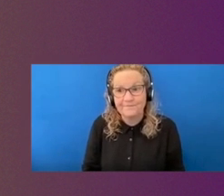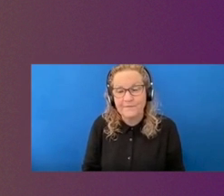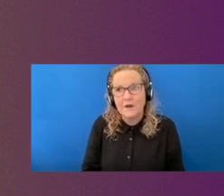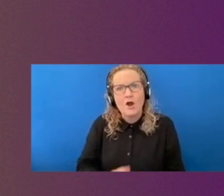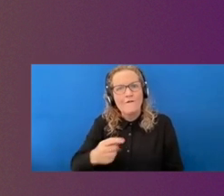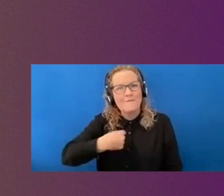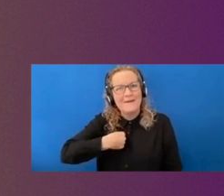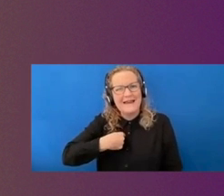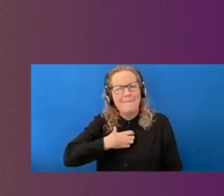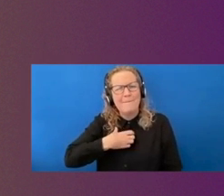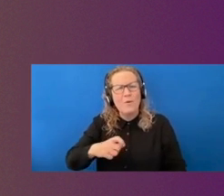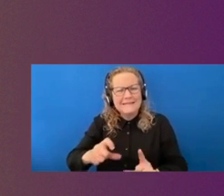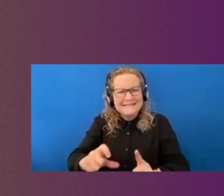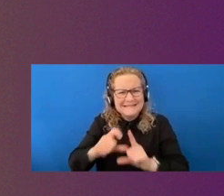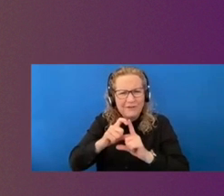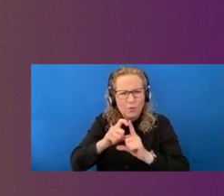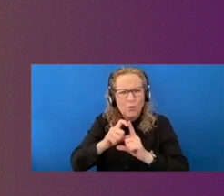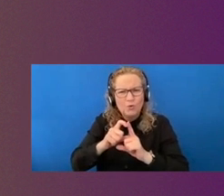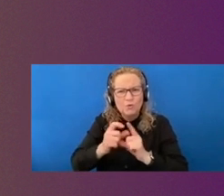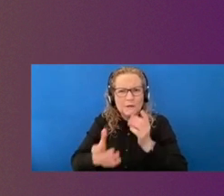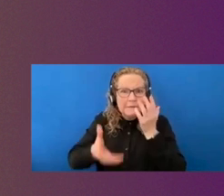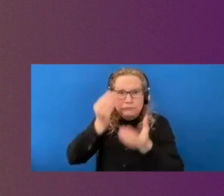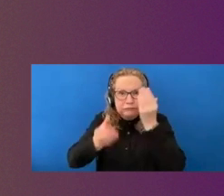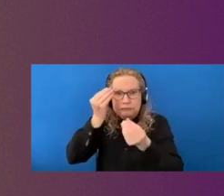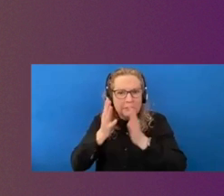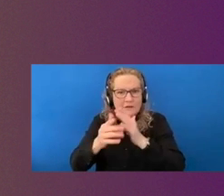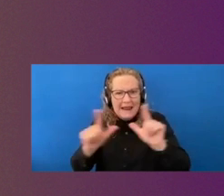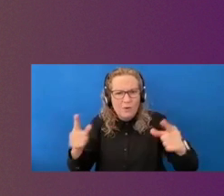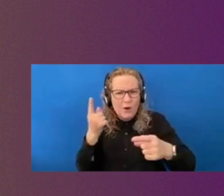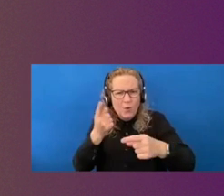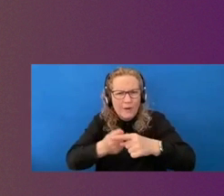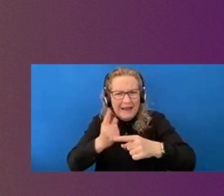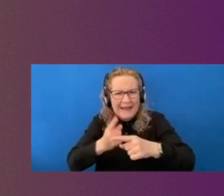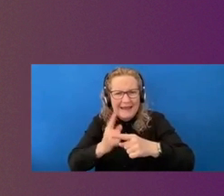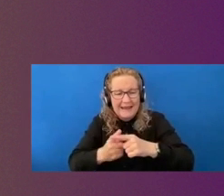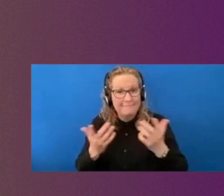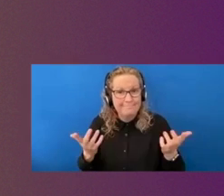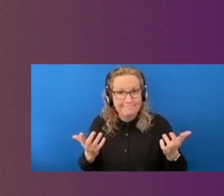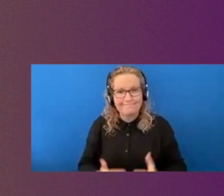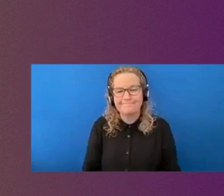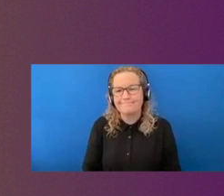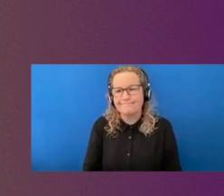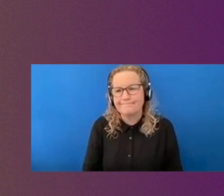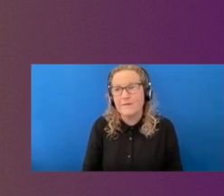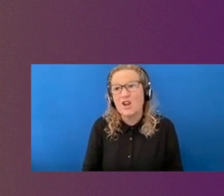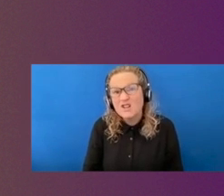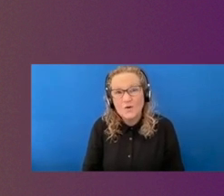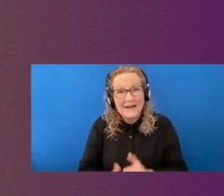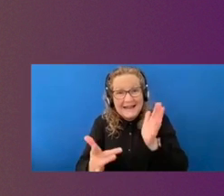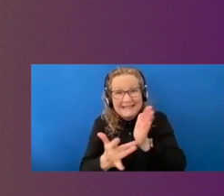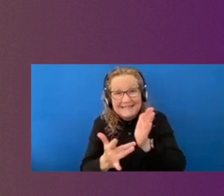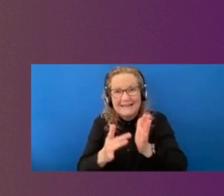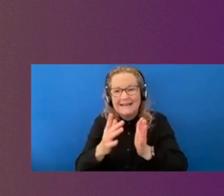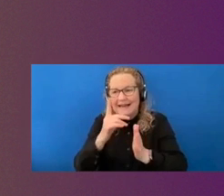for me to transition to that so quickly so can enable people like me to do our jobs better better